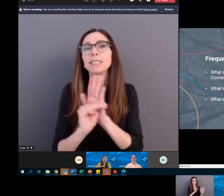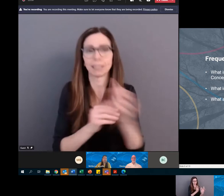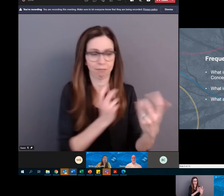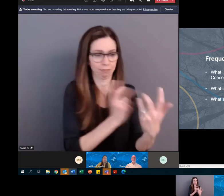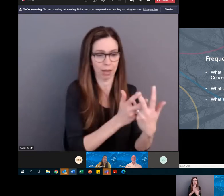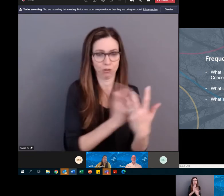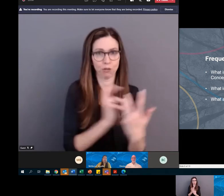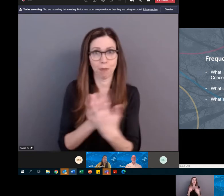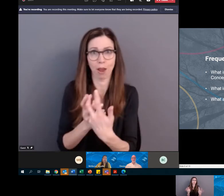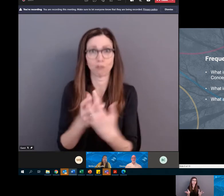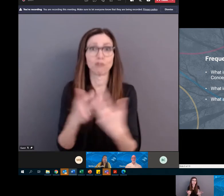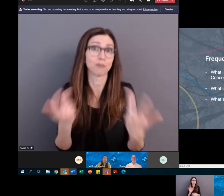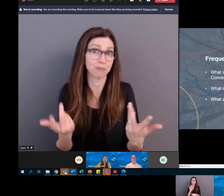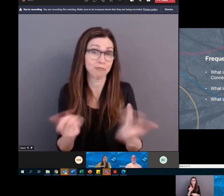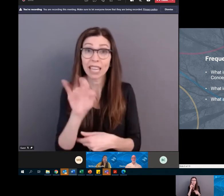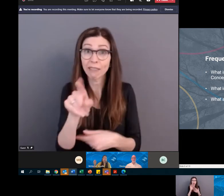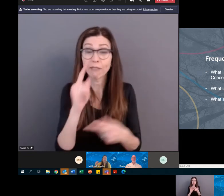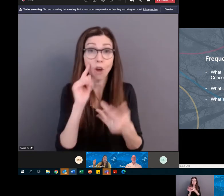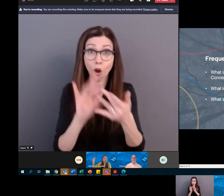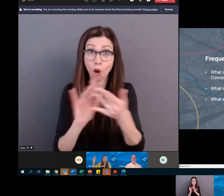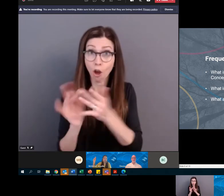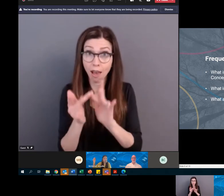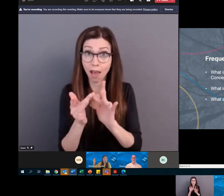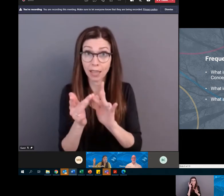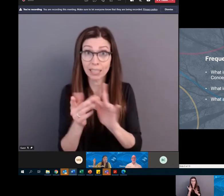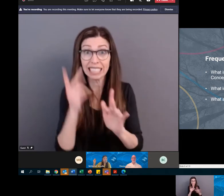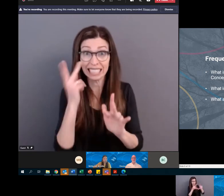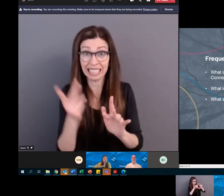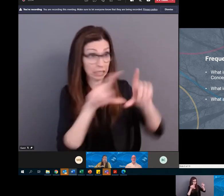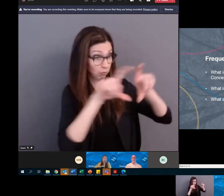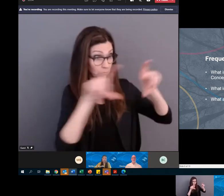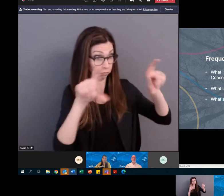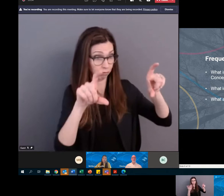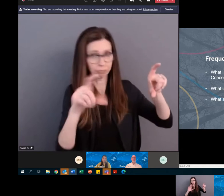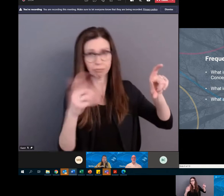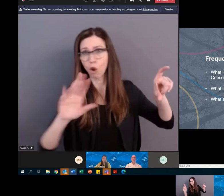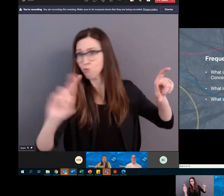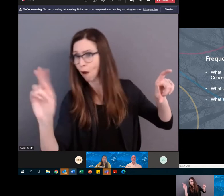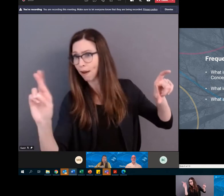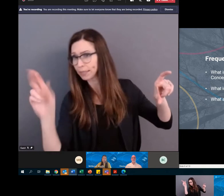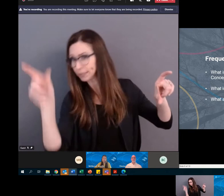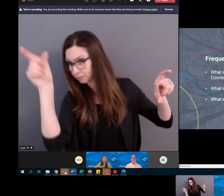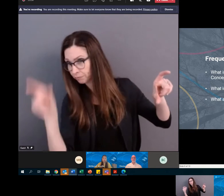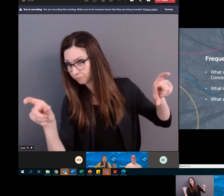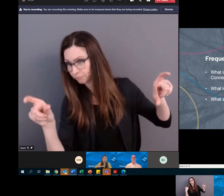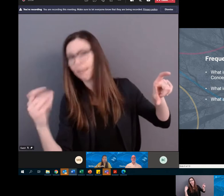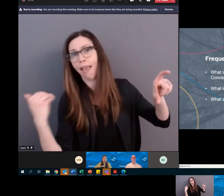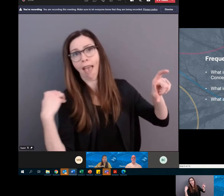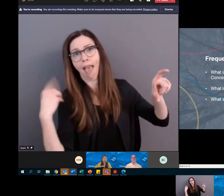side of each component's web page under resources. For the sake of today's presentation, Research